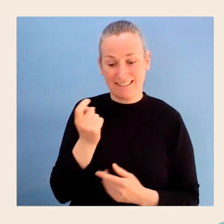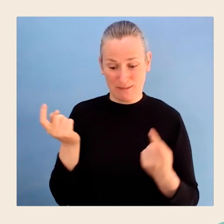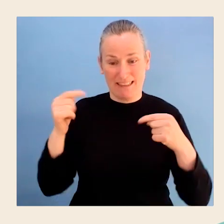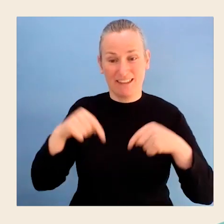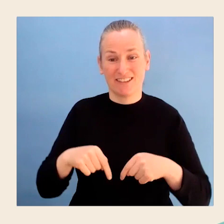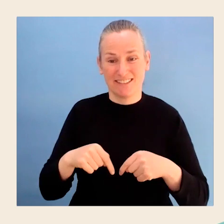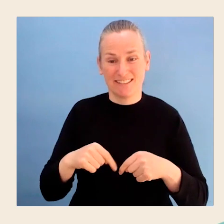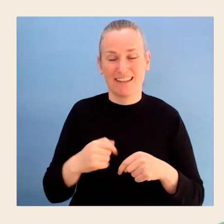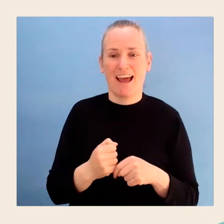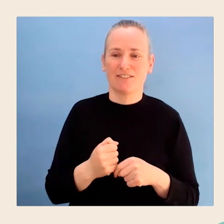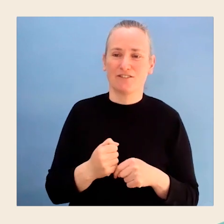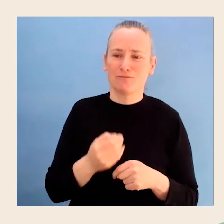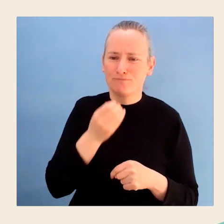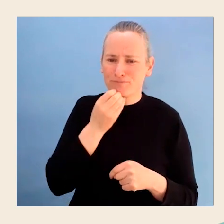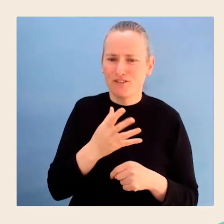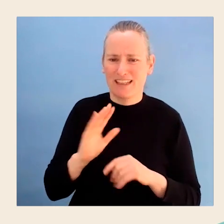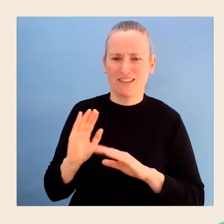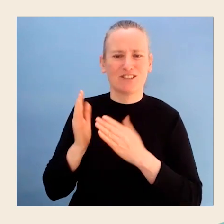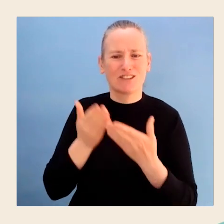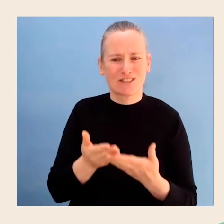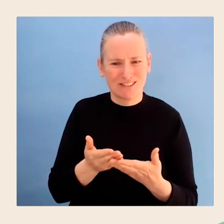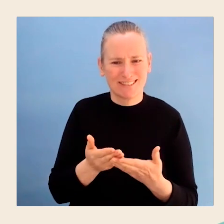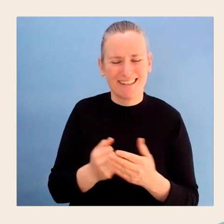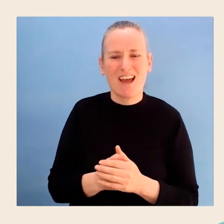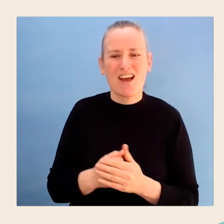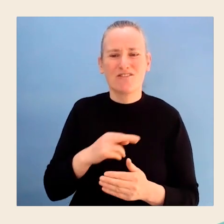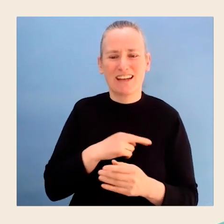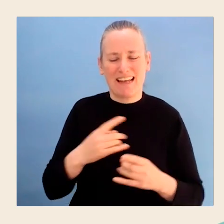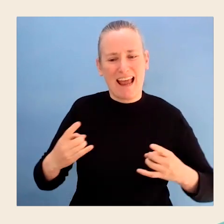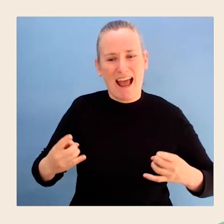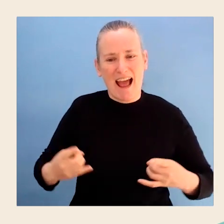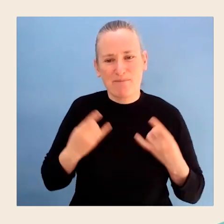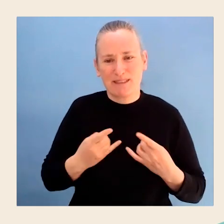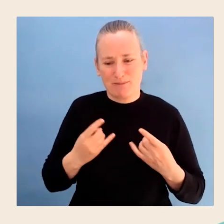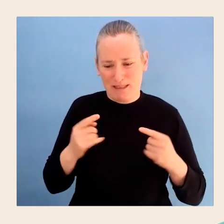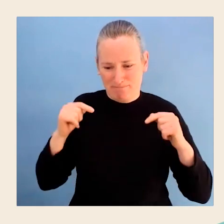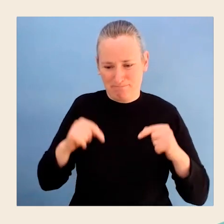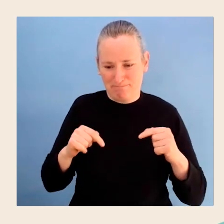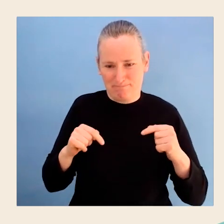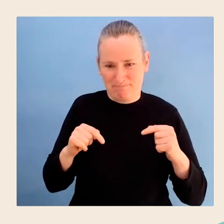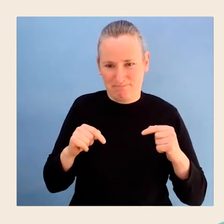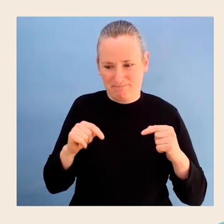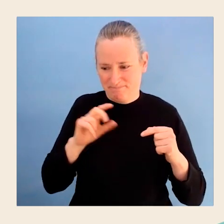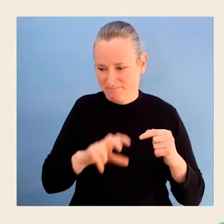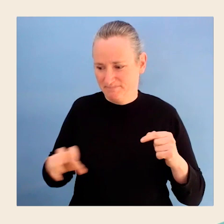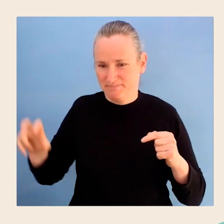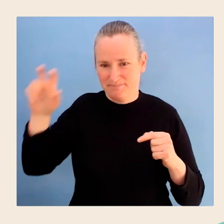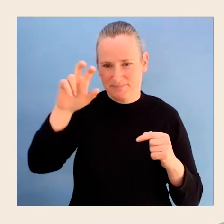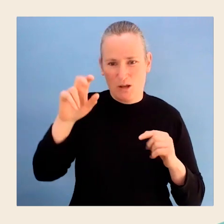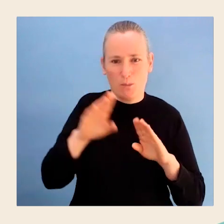and for the generous introduction. I'm really happy to be in this digital space with Eugene and Alice.